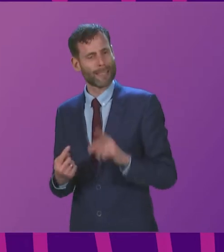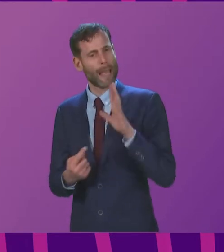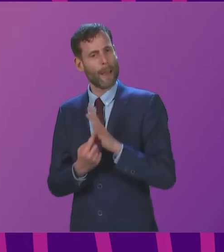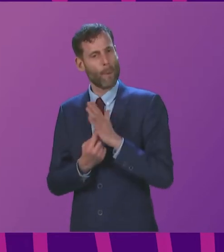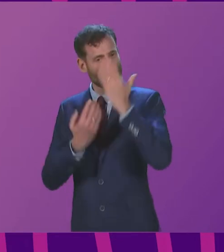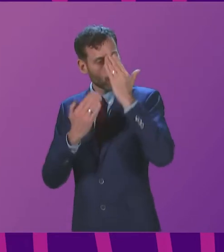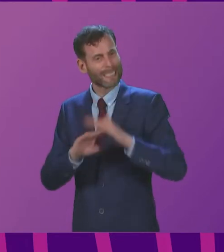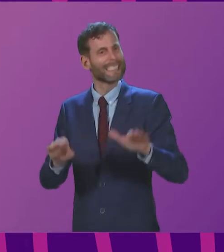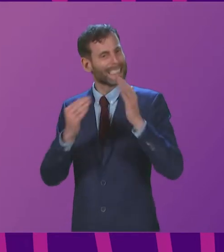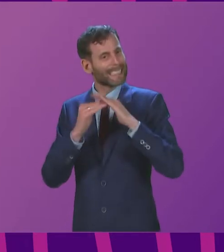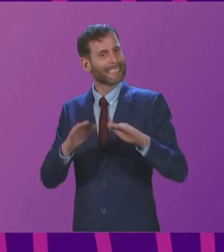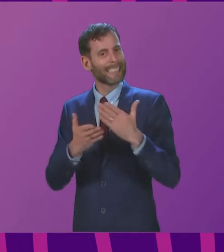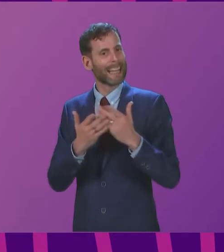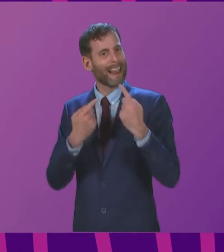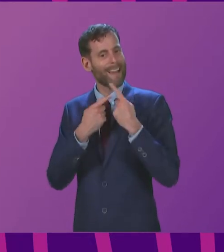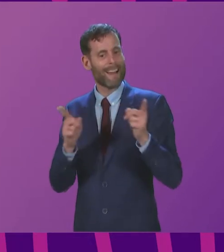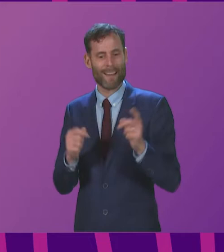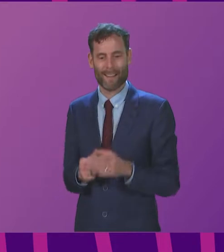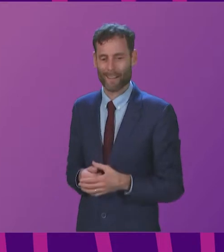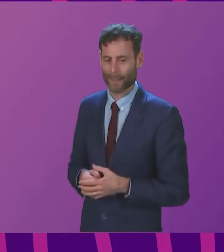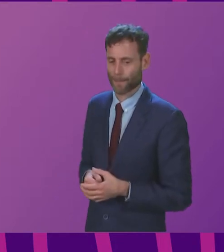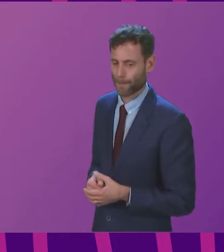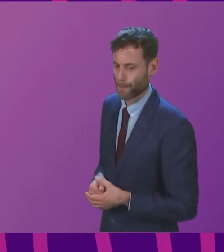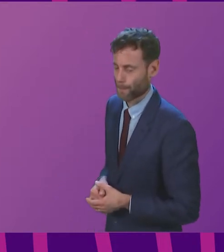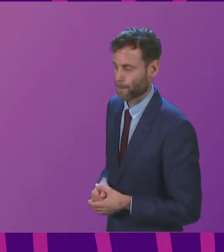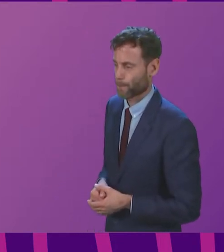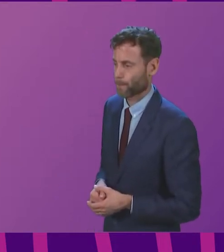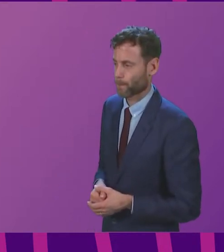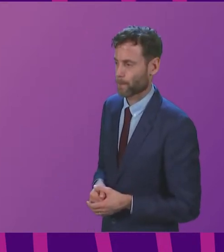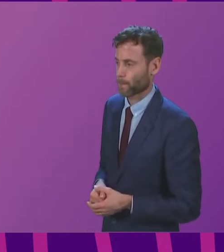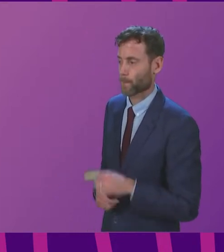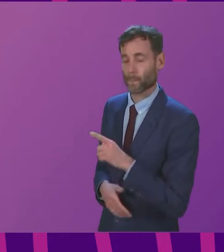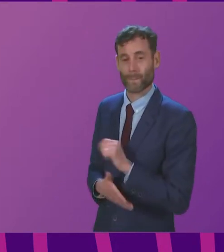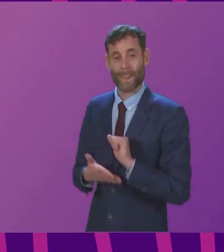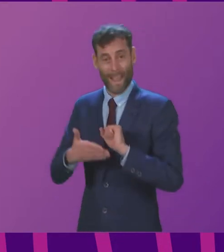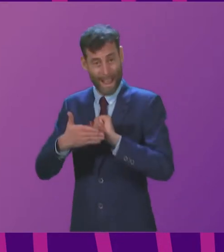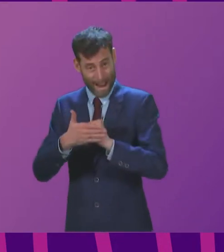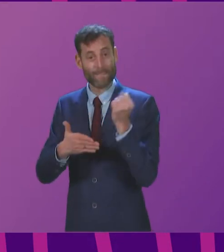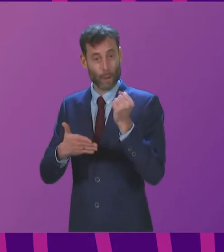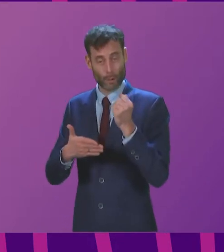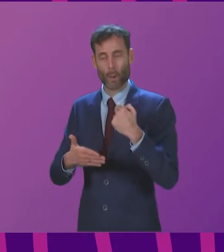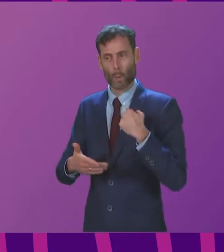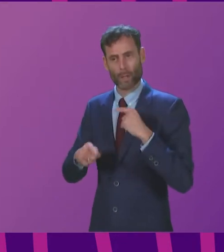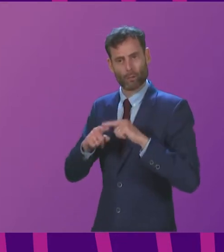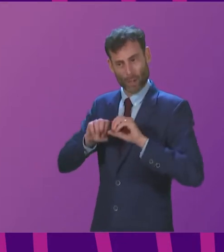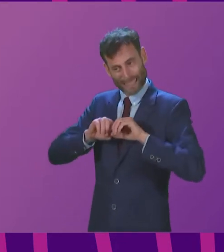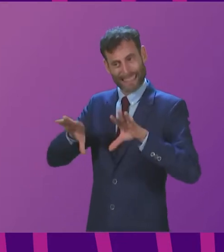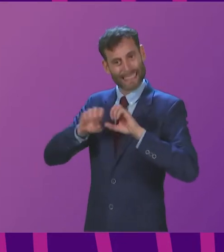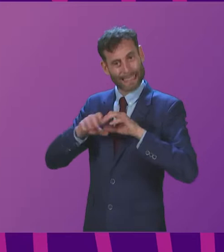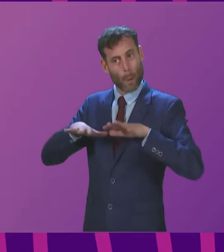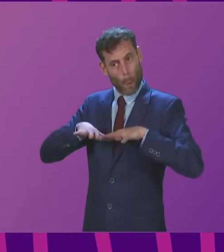We try to get all our adverts and campaigns circulated and seen as widely as possible.